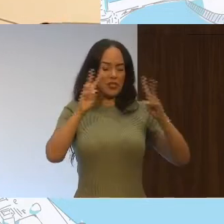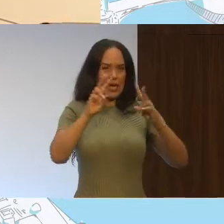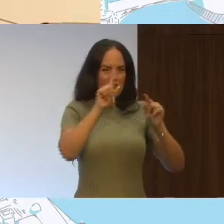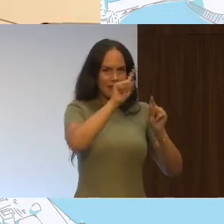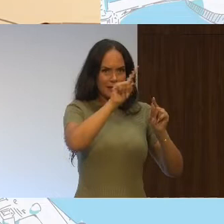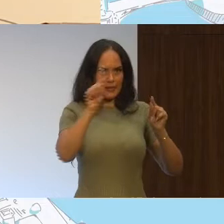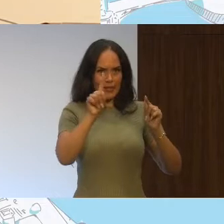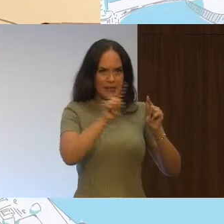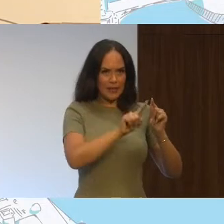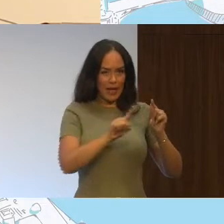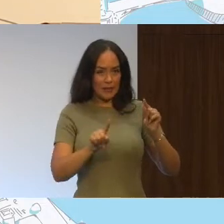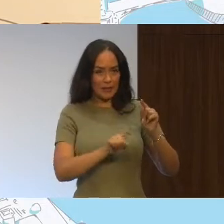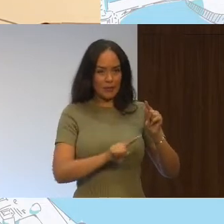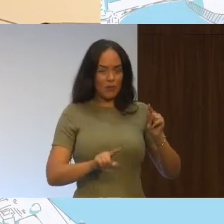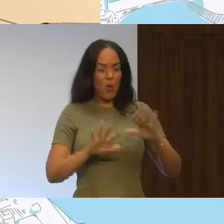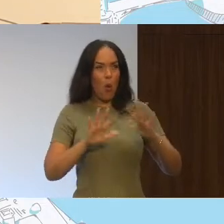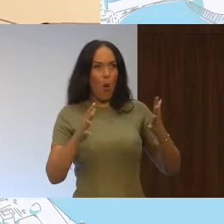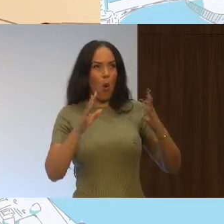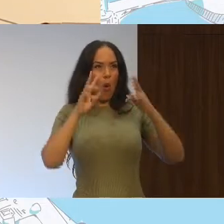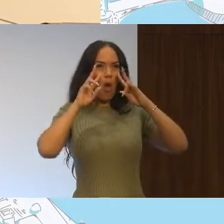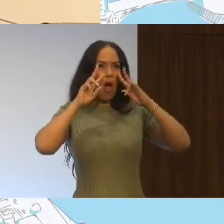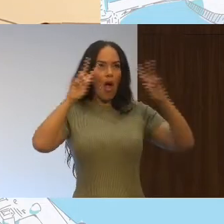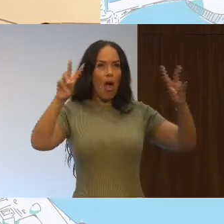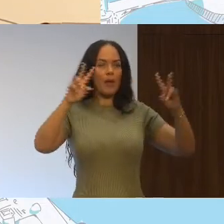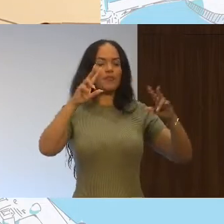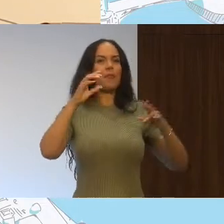lights, black spots that spread and move individuals from one side to the other.